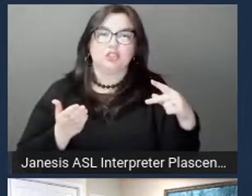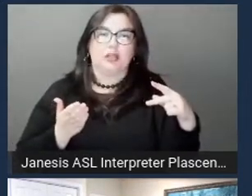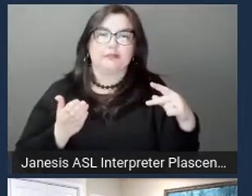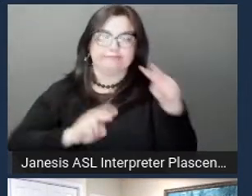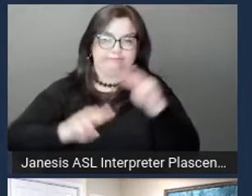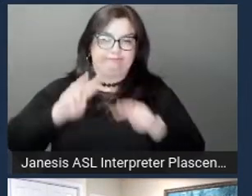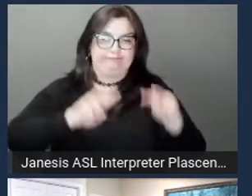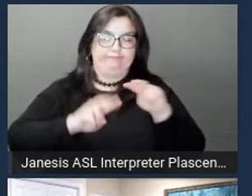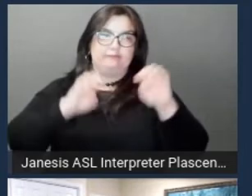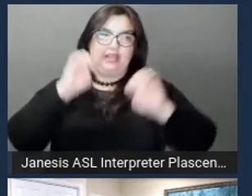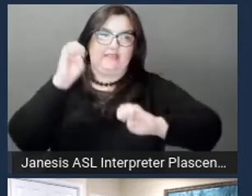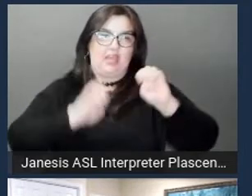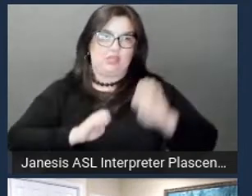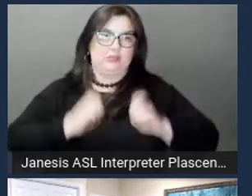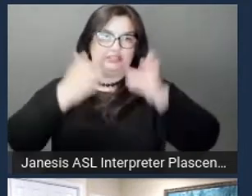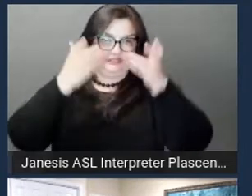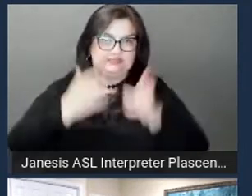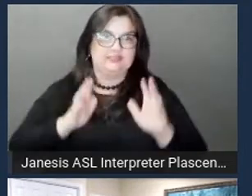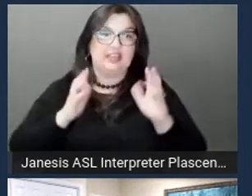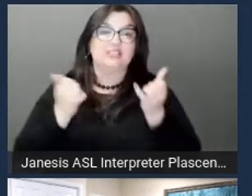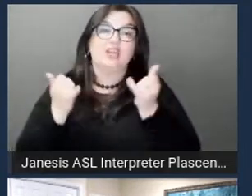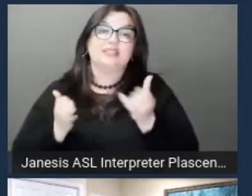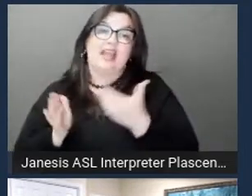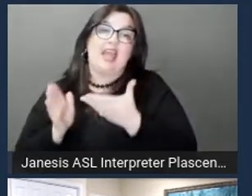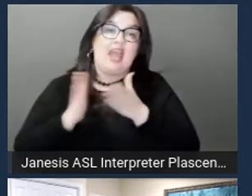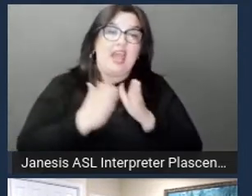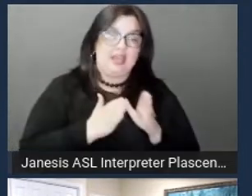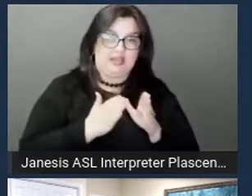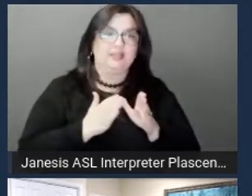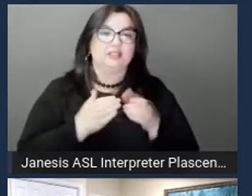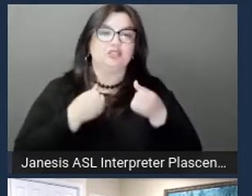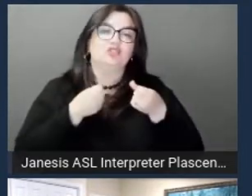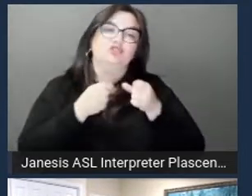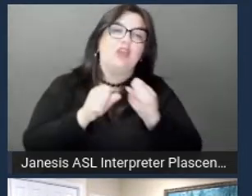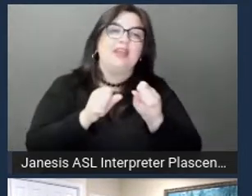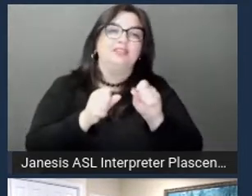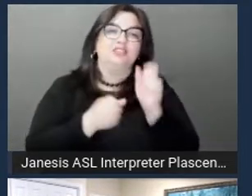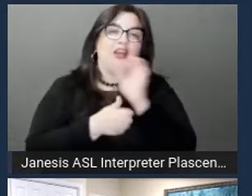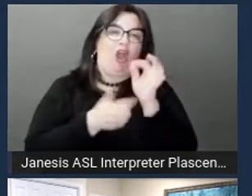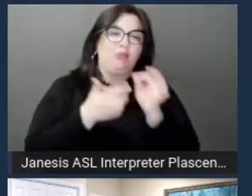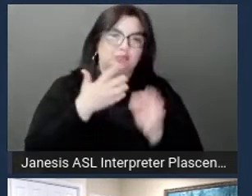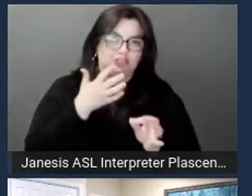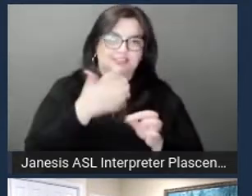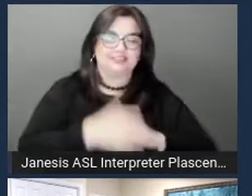So, let's go navigate here to strategy options here. All right.